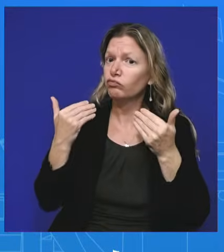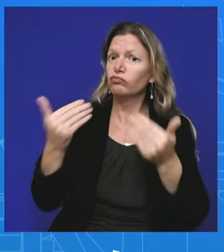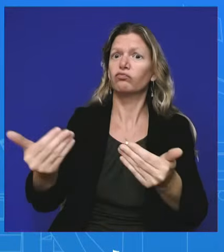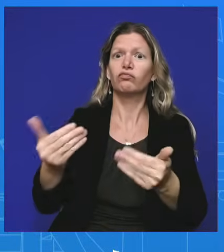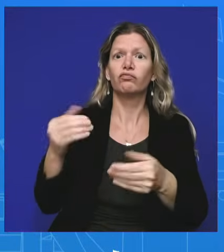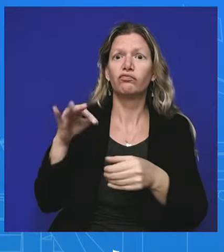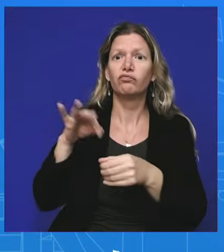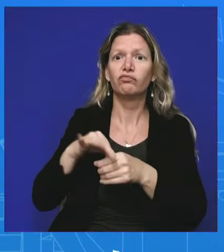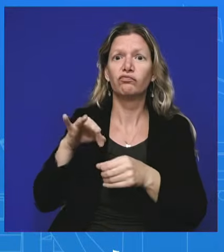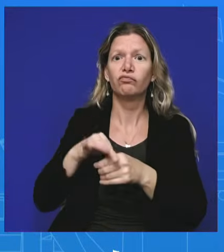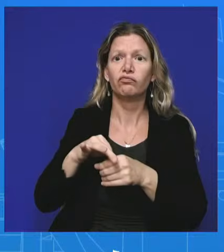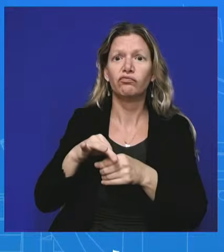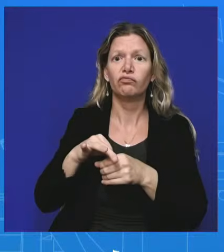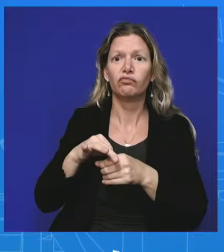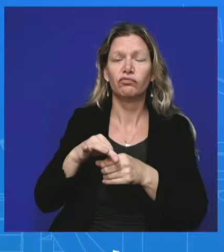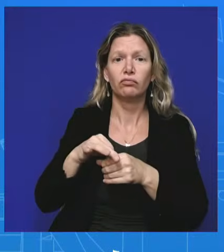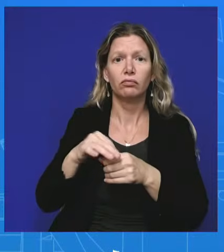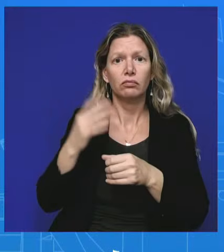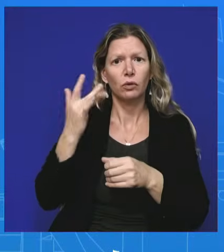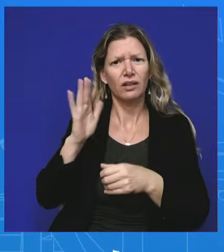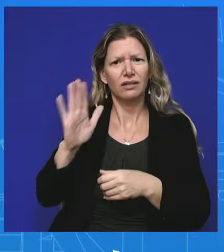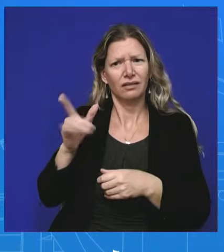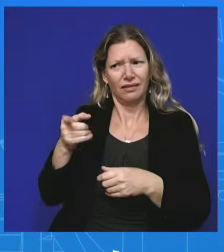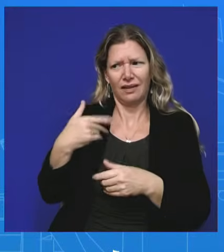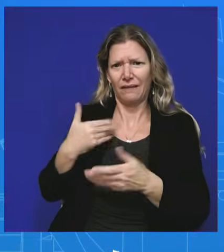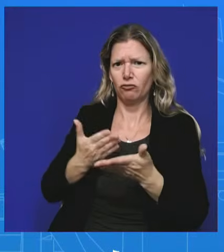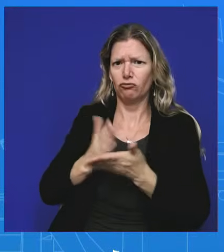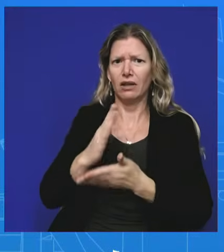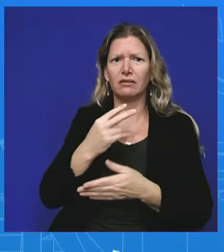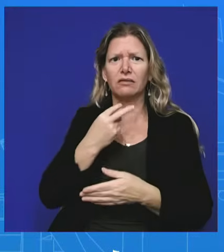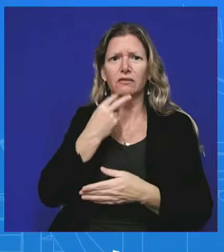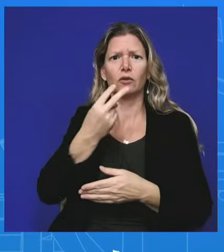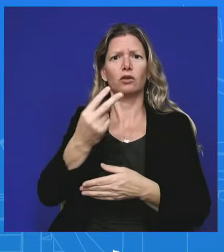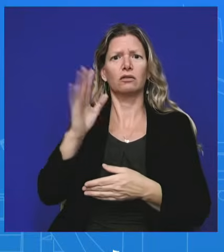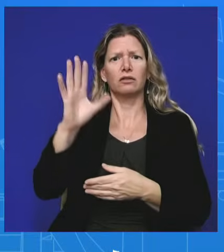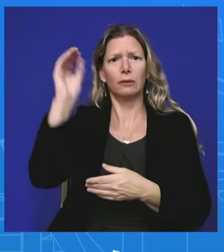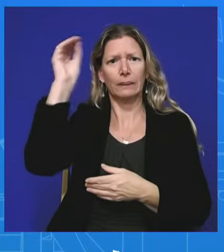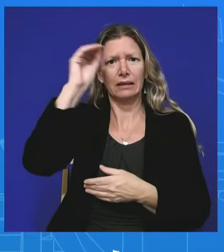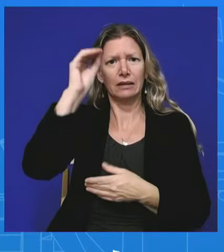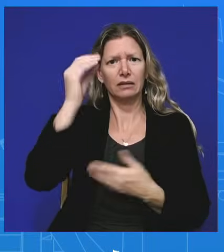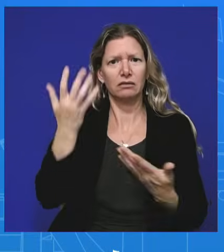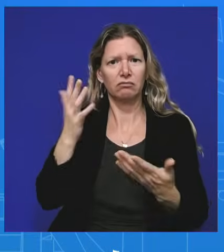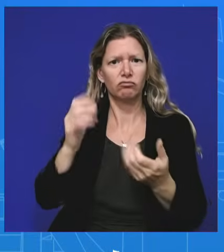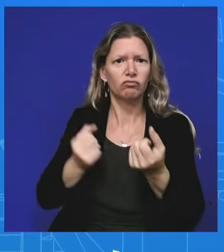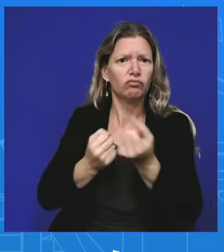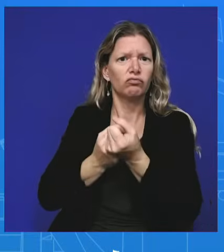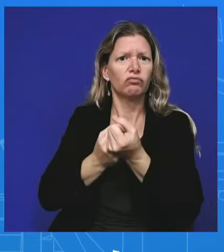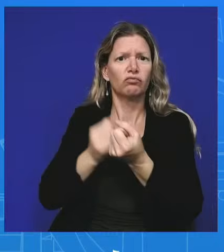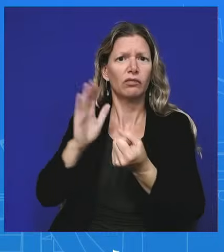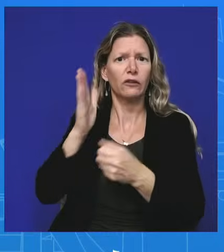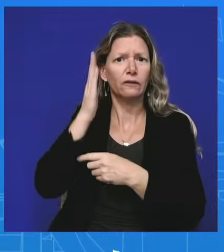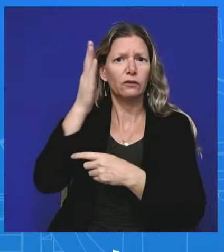And we wish them well throughout the process, of course. The Press: And, secondly, Prime Minister Modi is going for his third term --